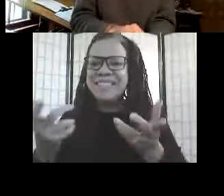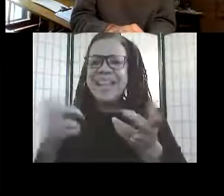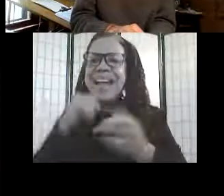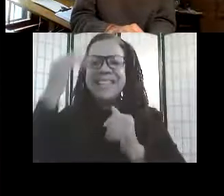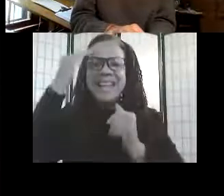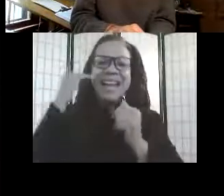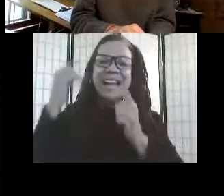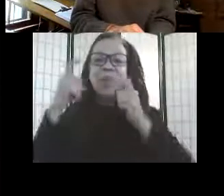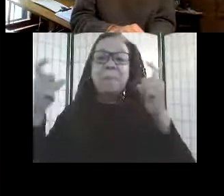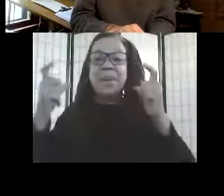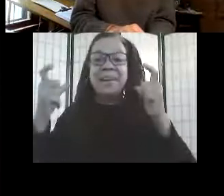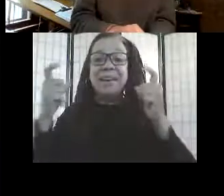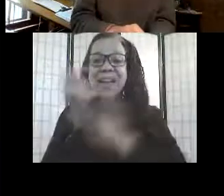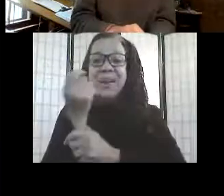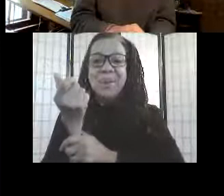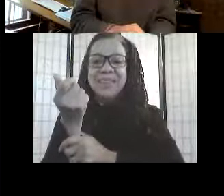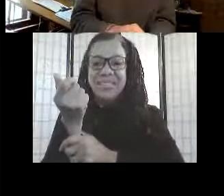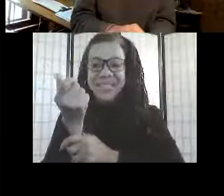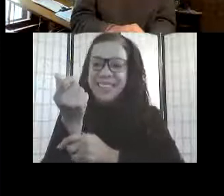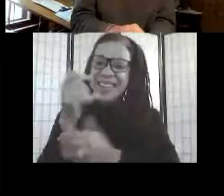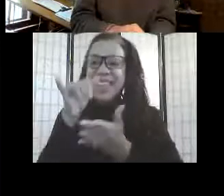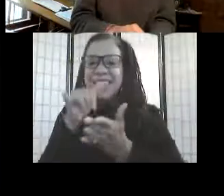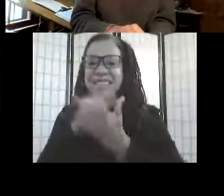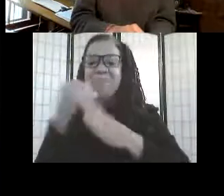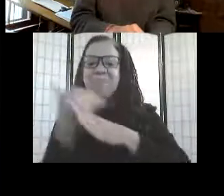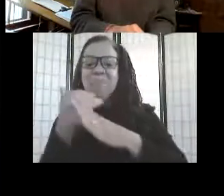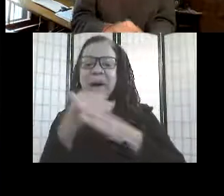bigger, right. That, that kind of bothers me a little, but it's not top of